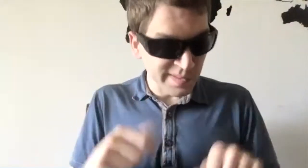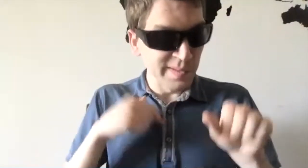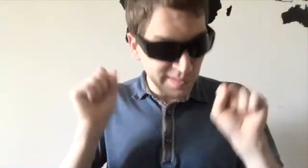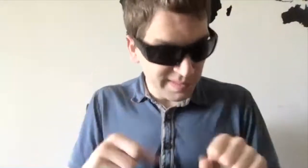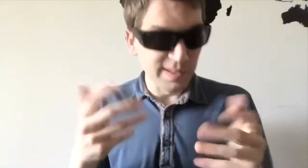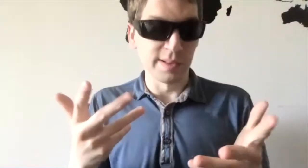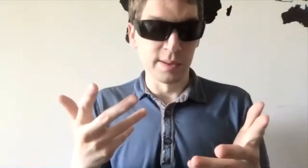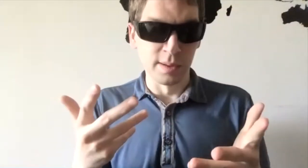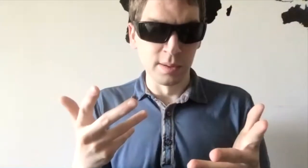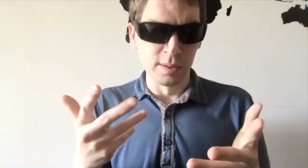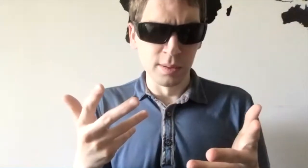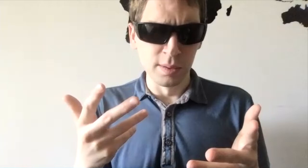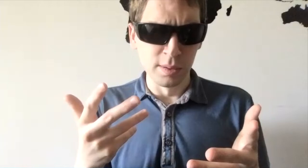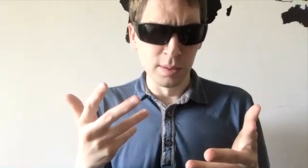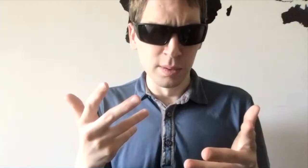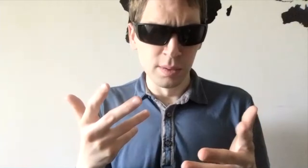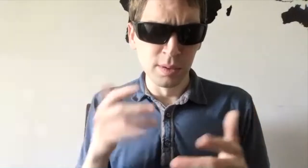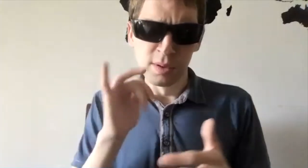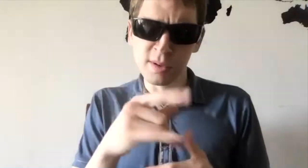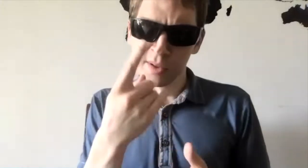Have the confidence, be brave, give it a try.